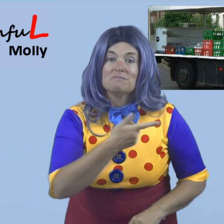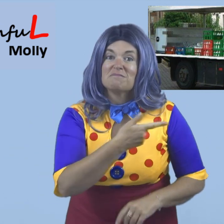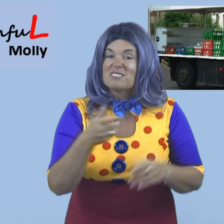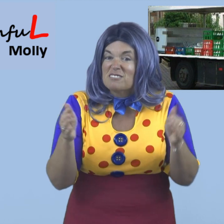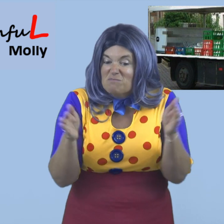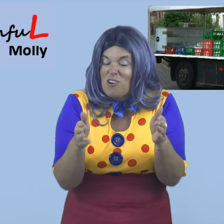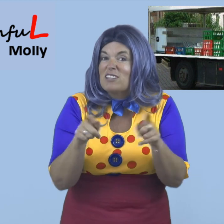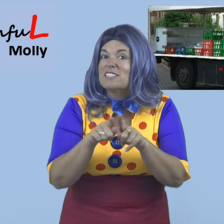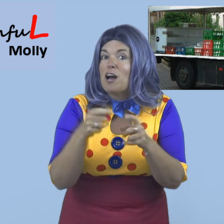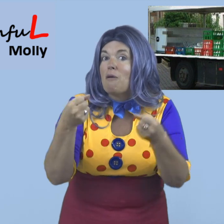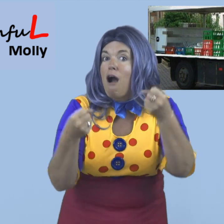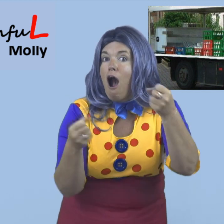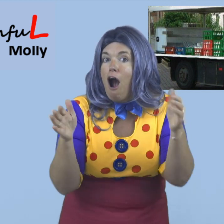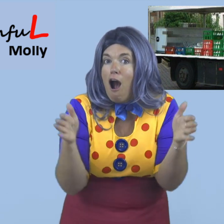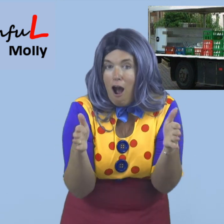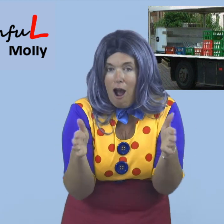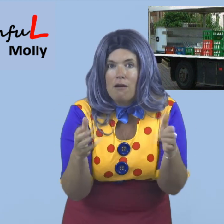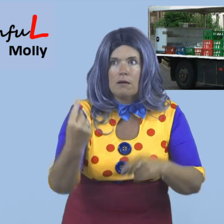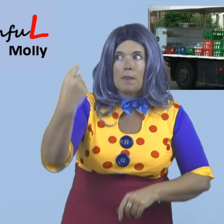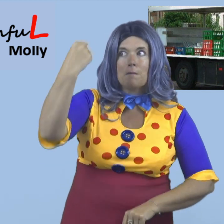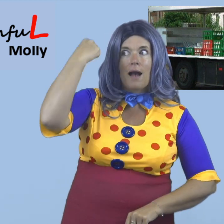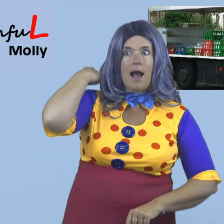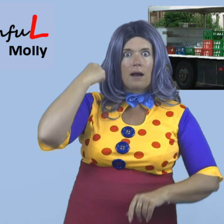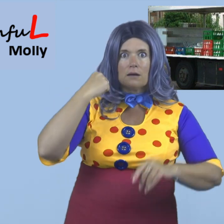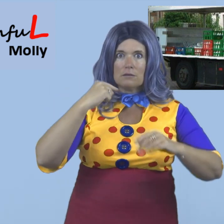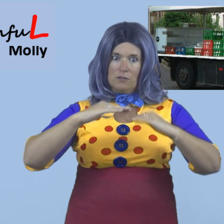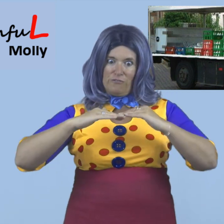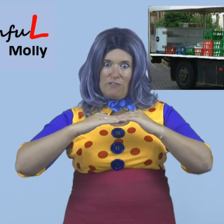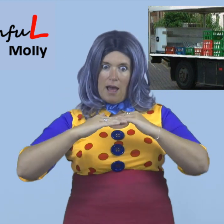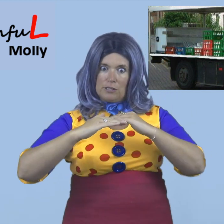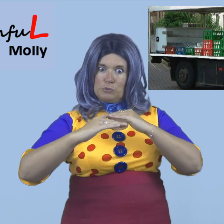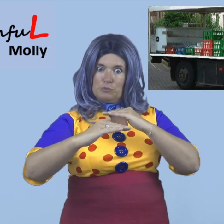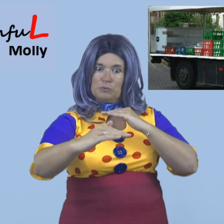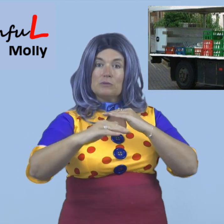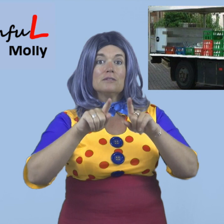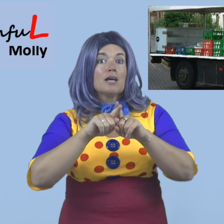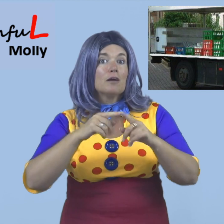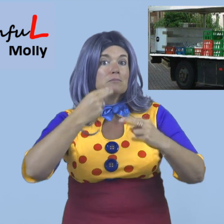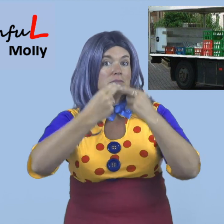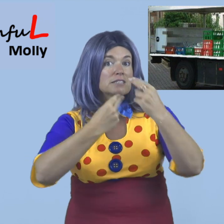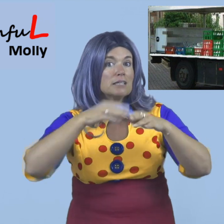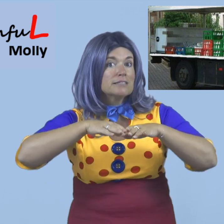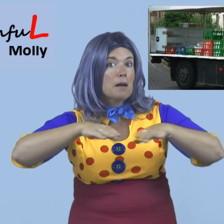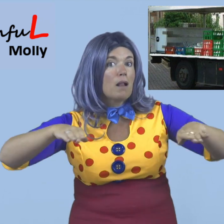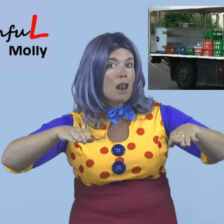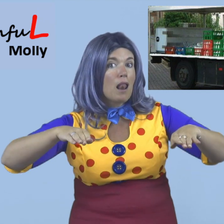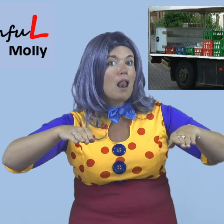The size of a small car, the back of the float was open with a flat surface like a dining table.